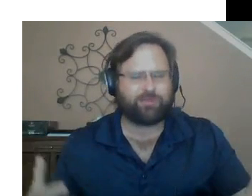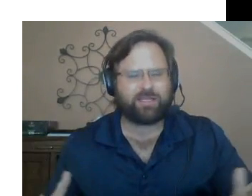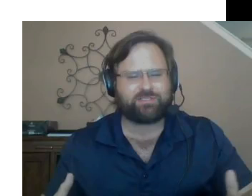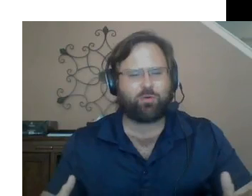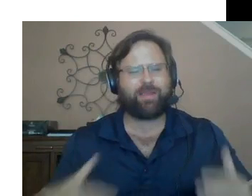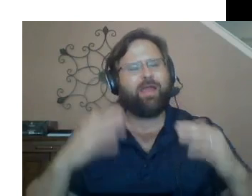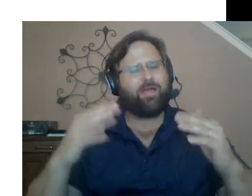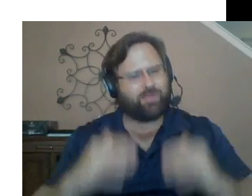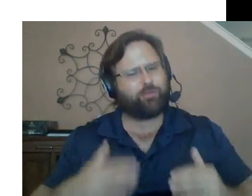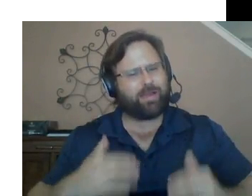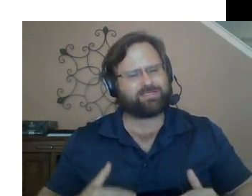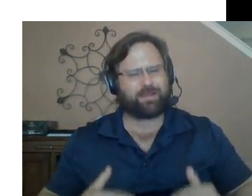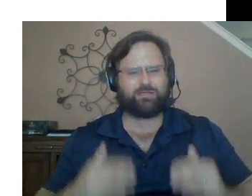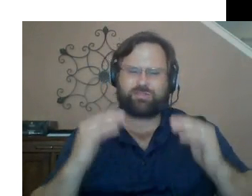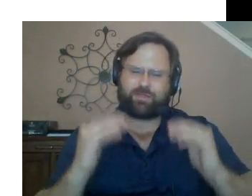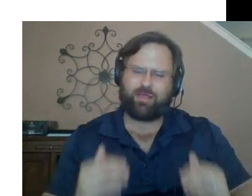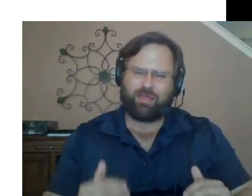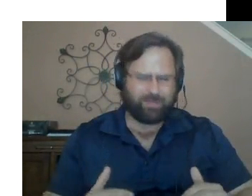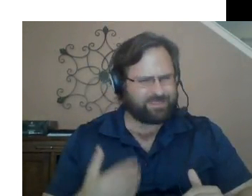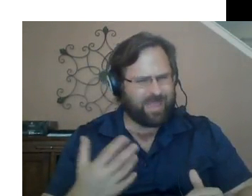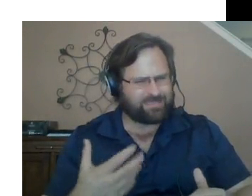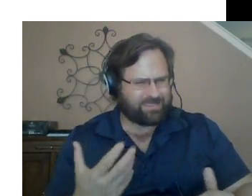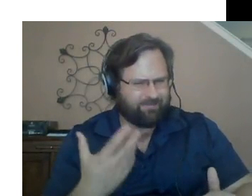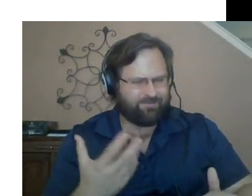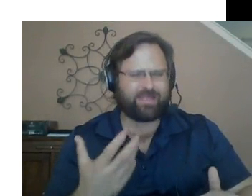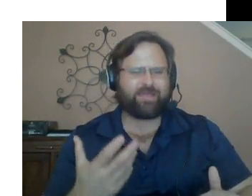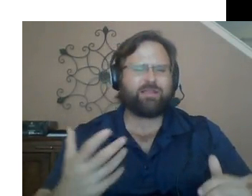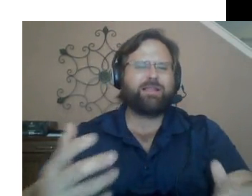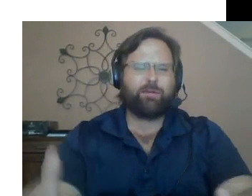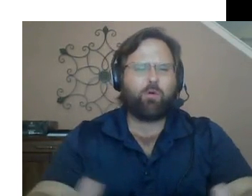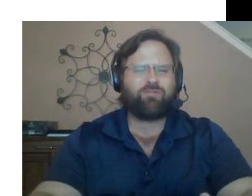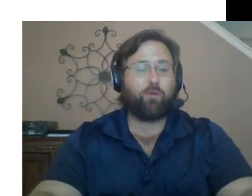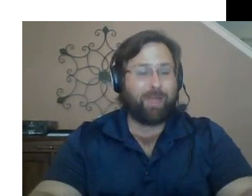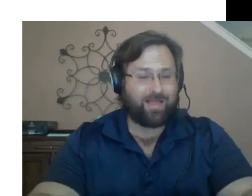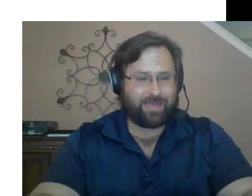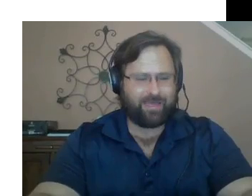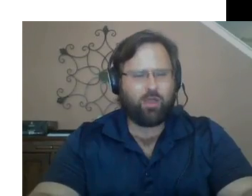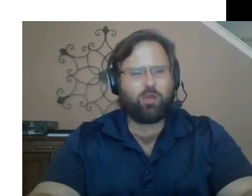tell a story then you might expect to do something because it has a feeling of a little bit more formality